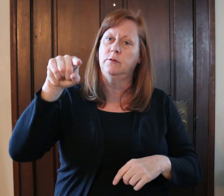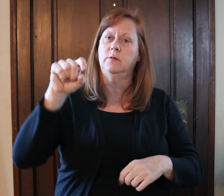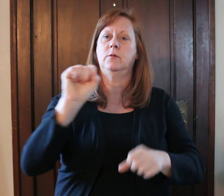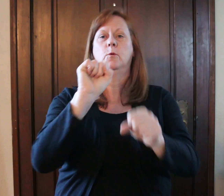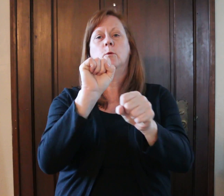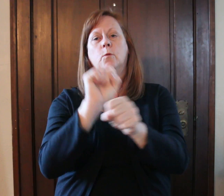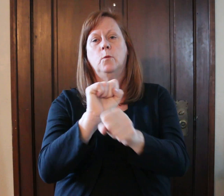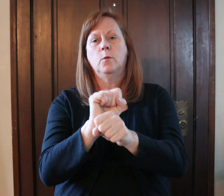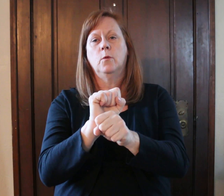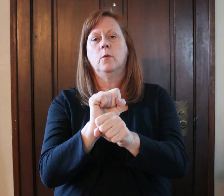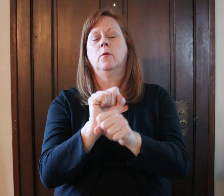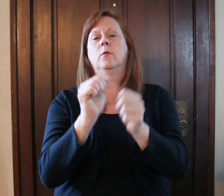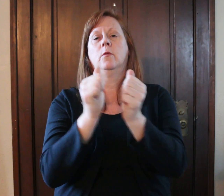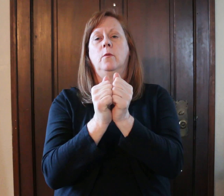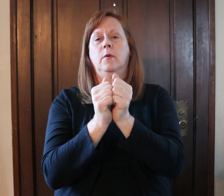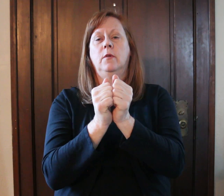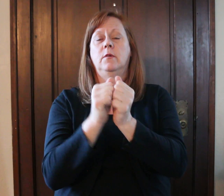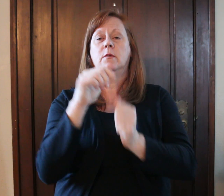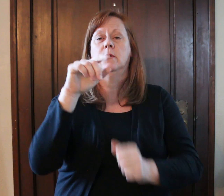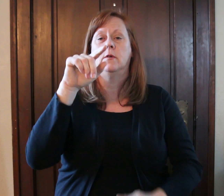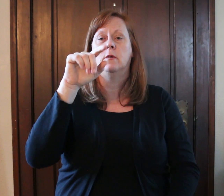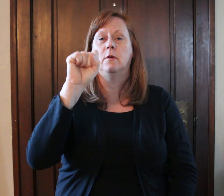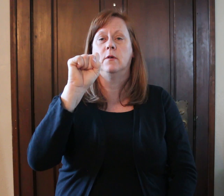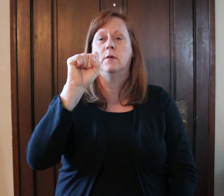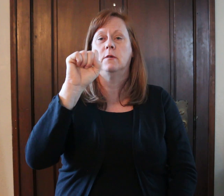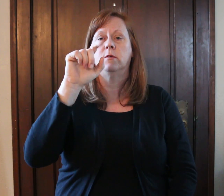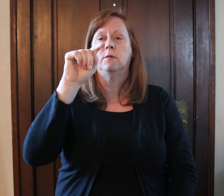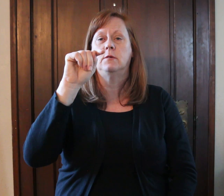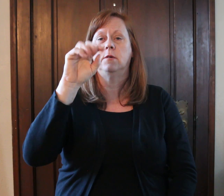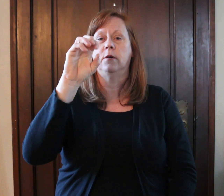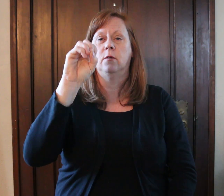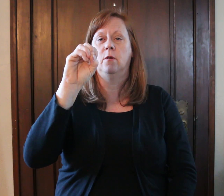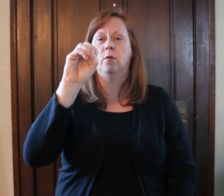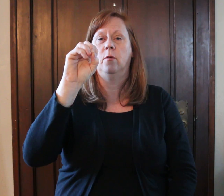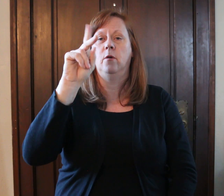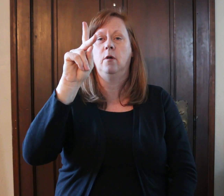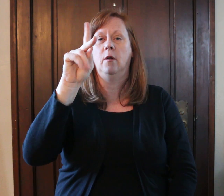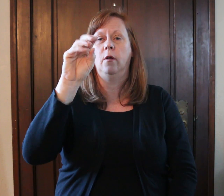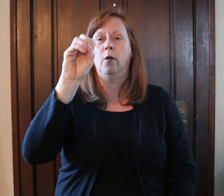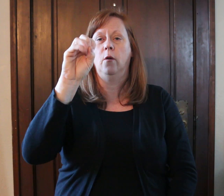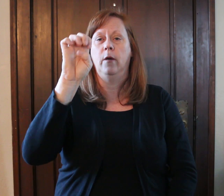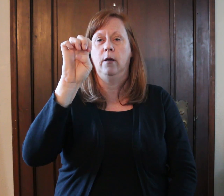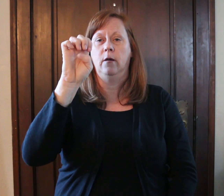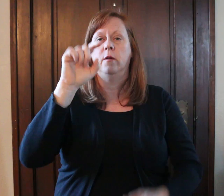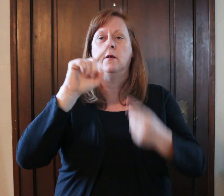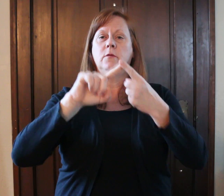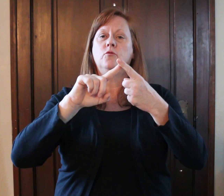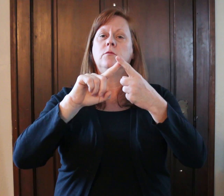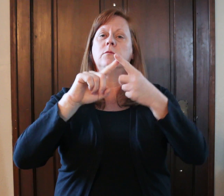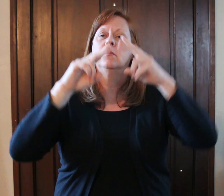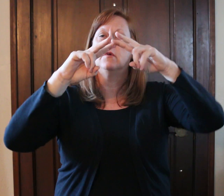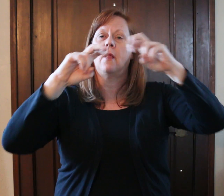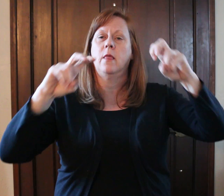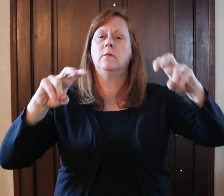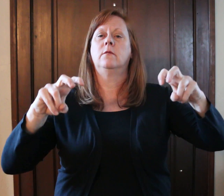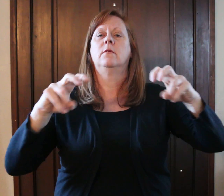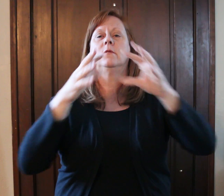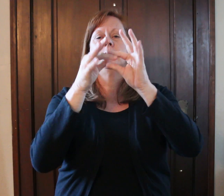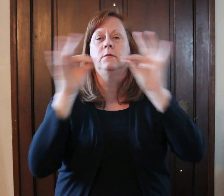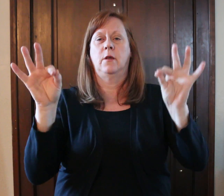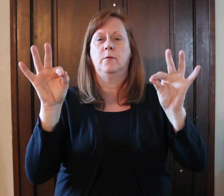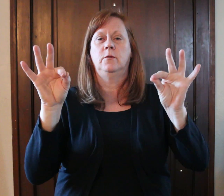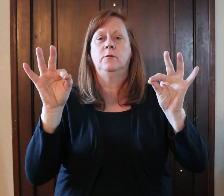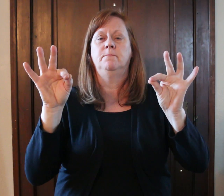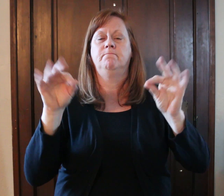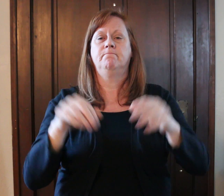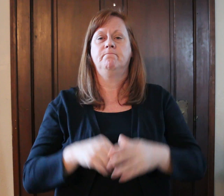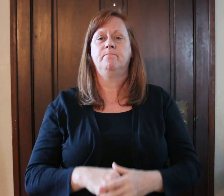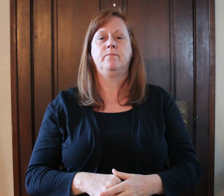work with Stokoe to analyze the sentence